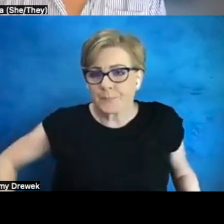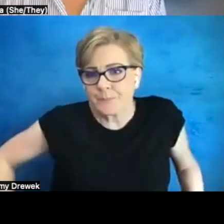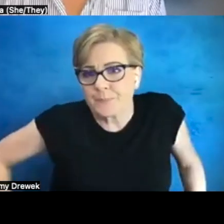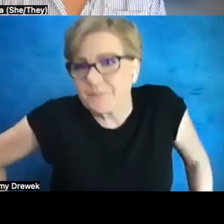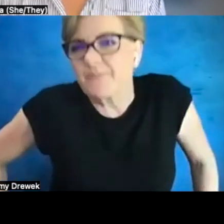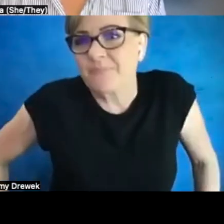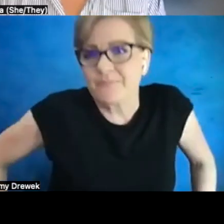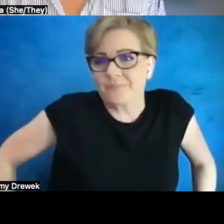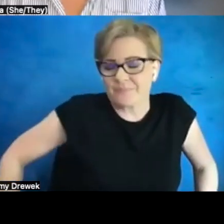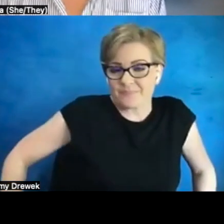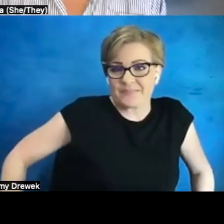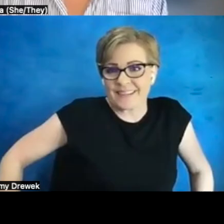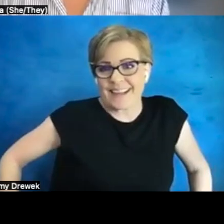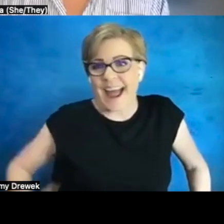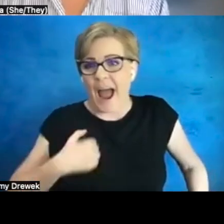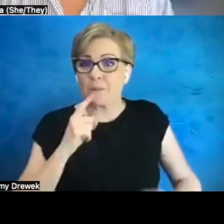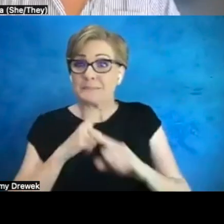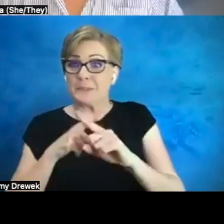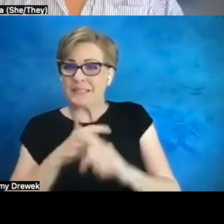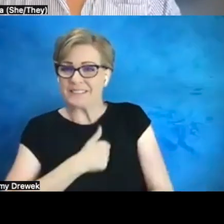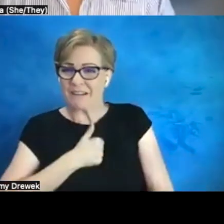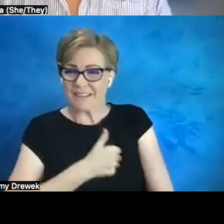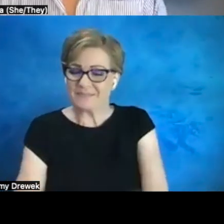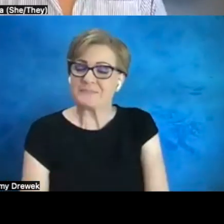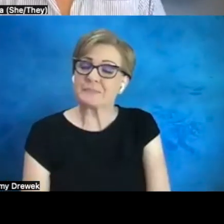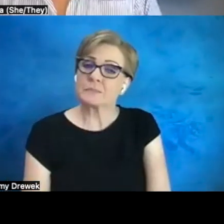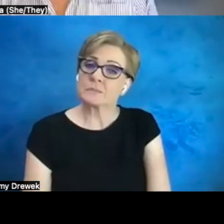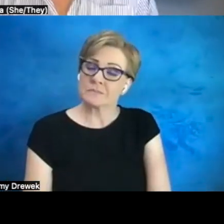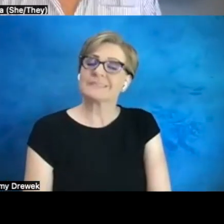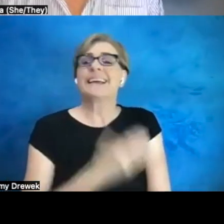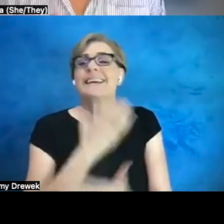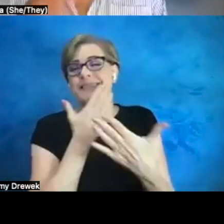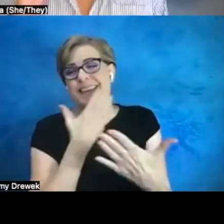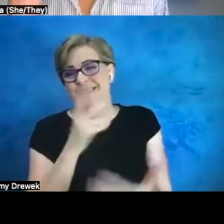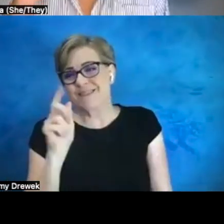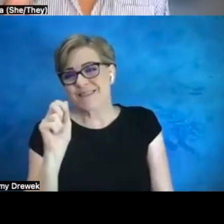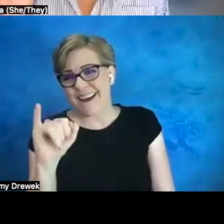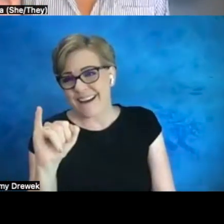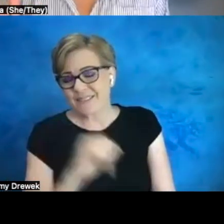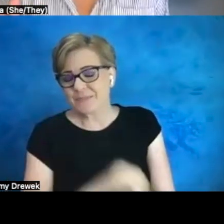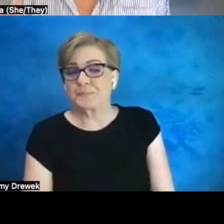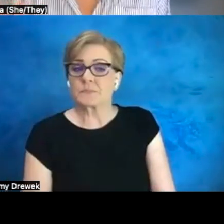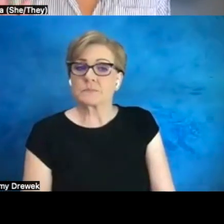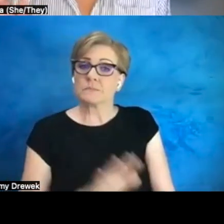I was not unmuted, apologies, this is Gabi. I was saying thank you so much, Kai, those are all really great options